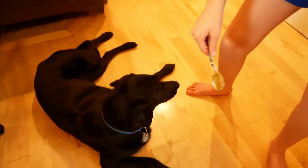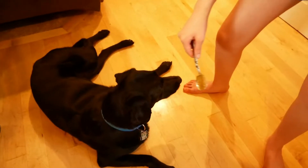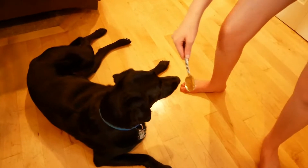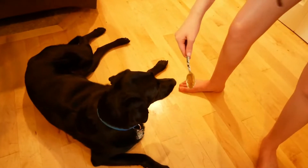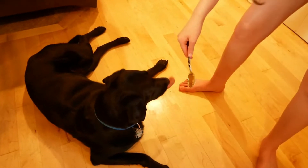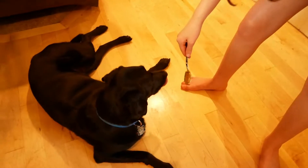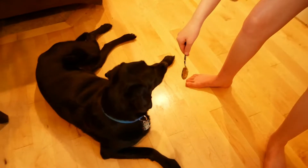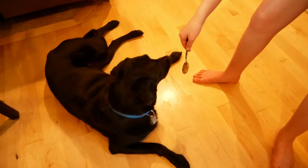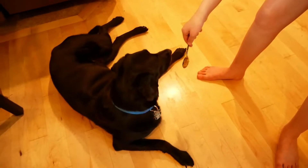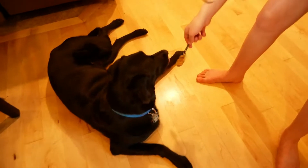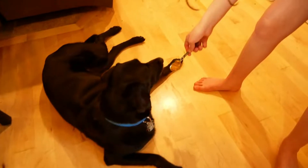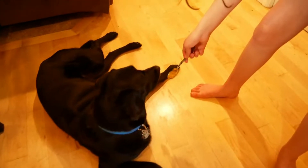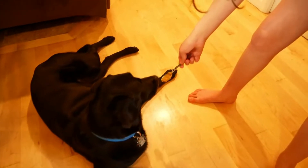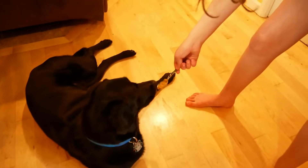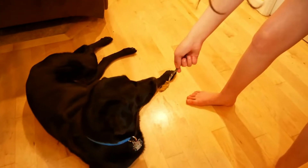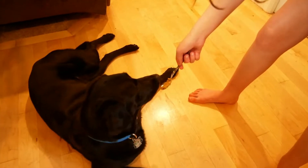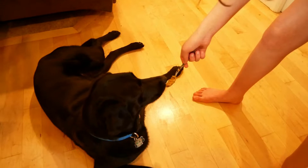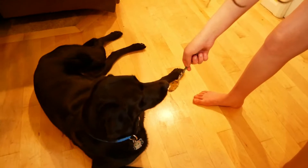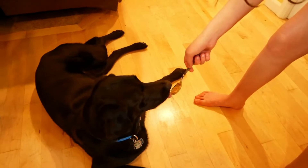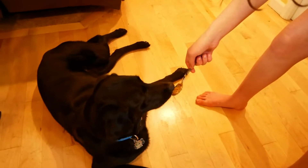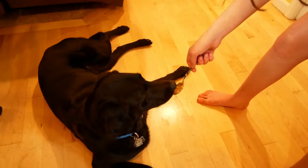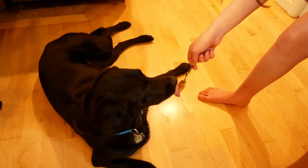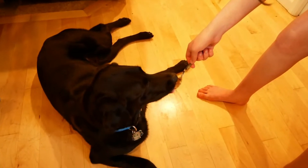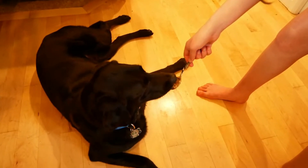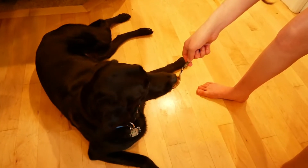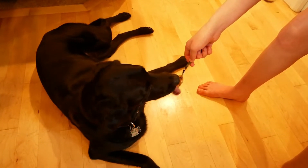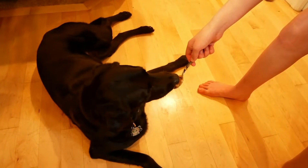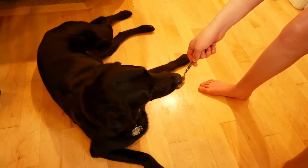i wanted our daughter why my daughter is the favorite is because she does things like that